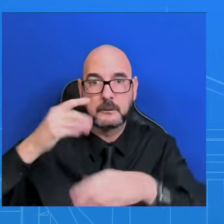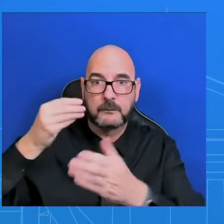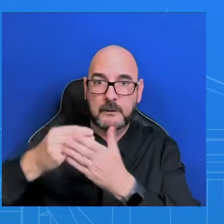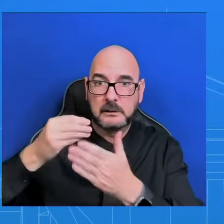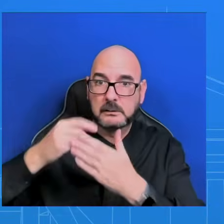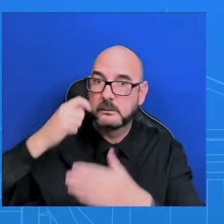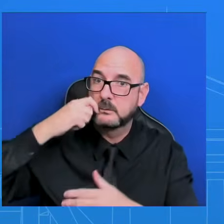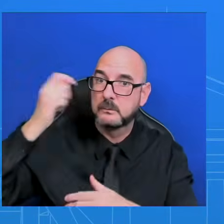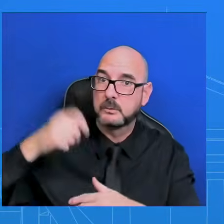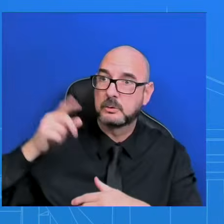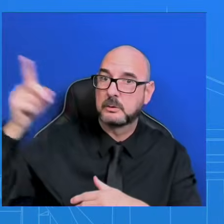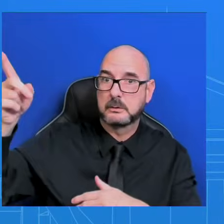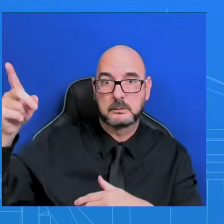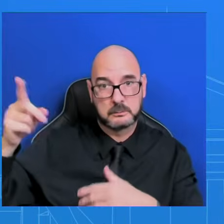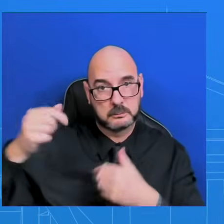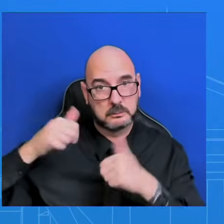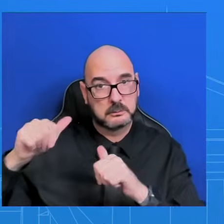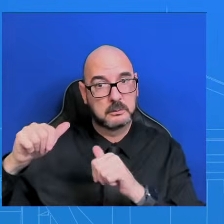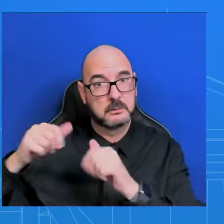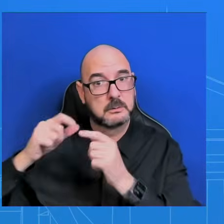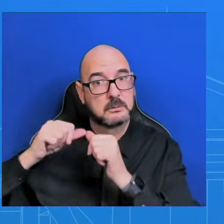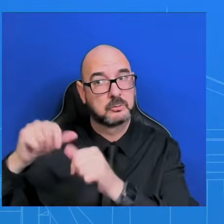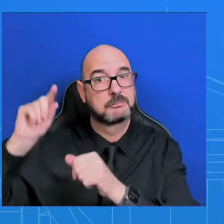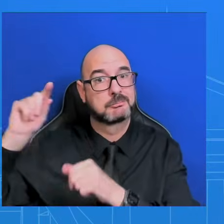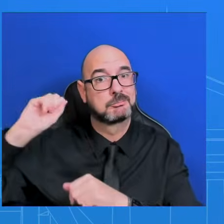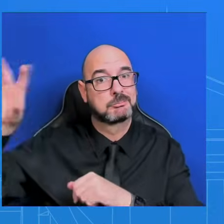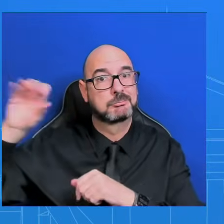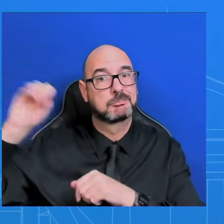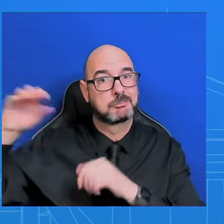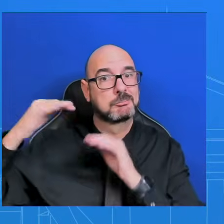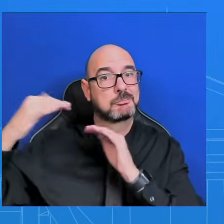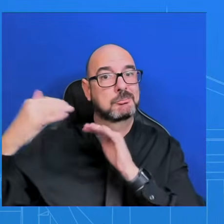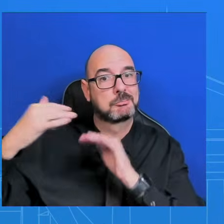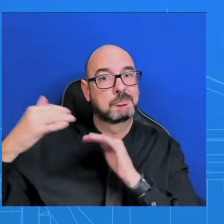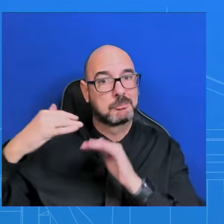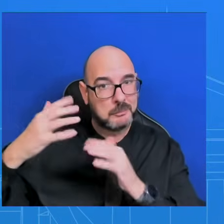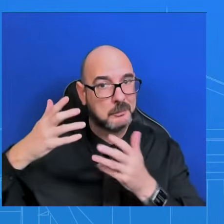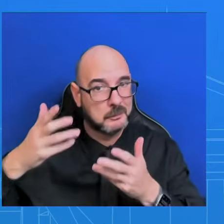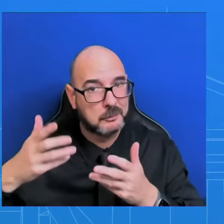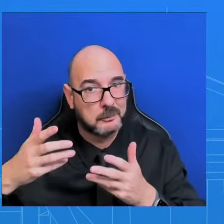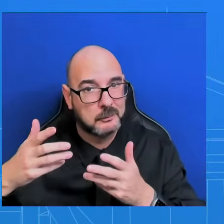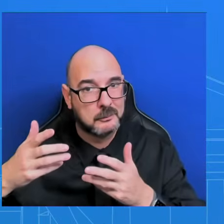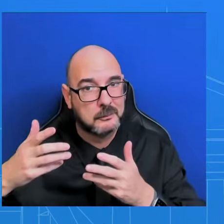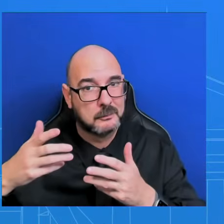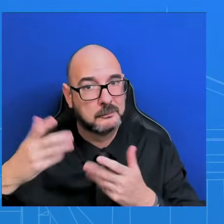continues to defend themselves from -- against Putin's aggression -- right? -- Putin's invasion. And so, that is some- --